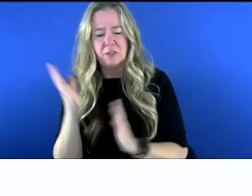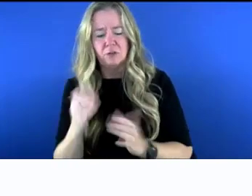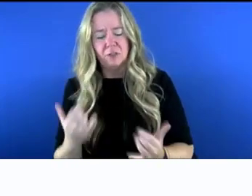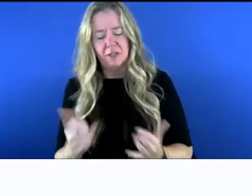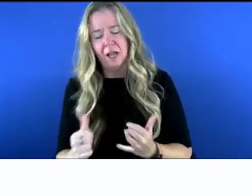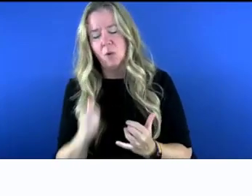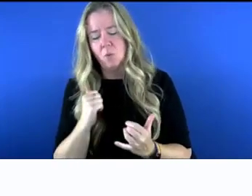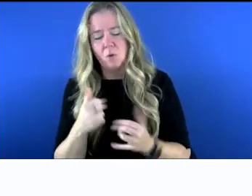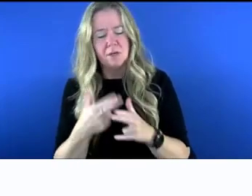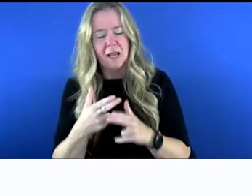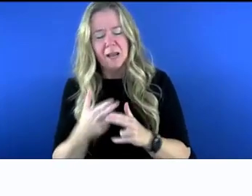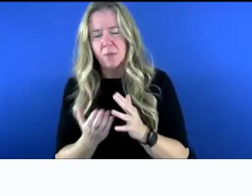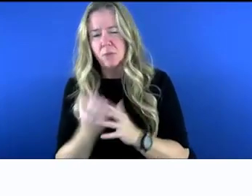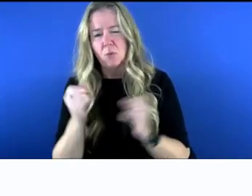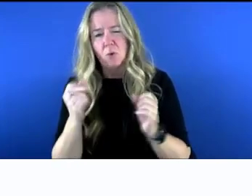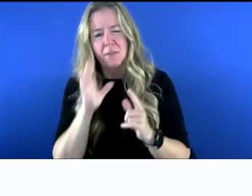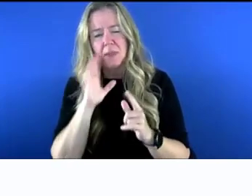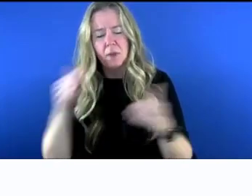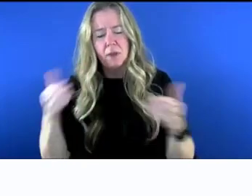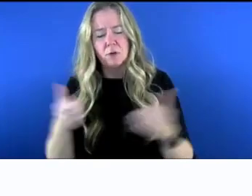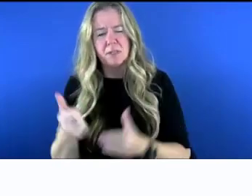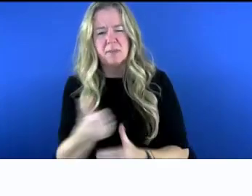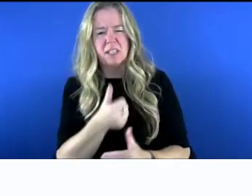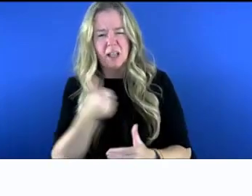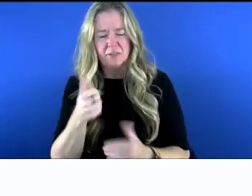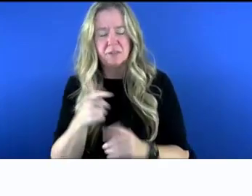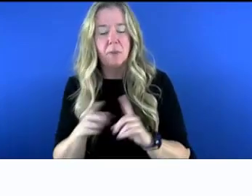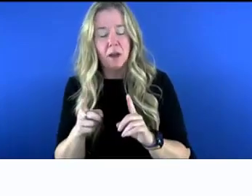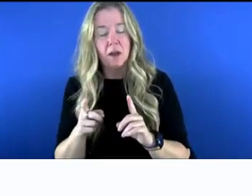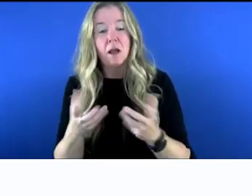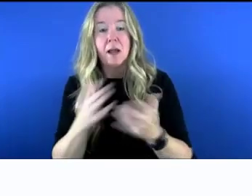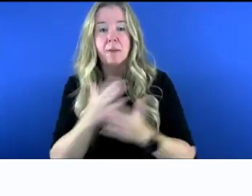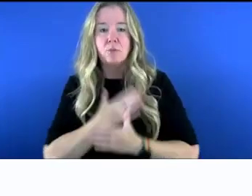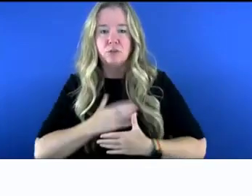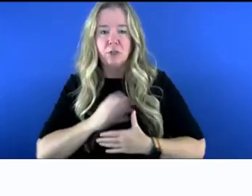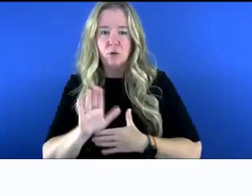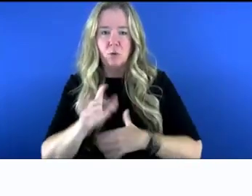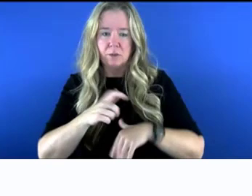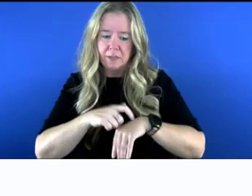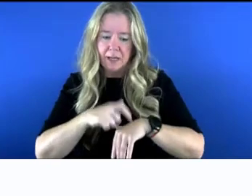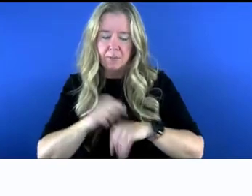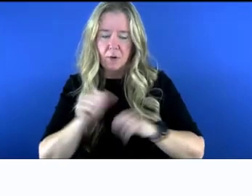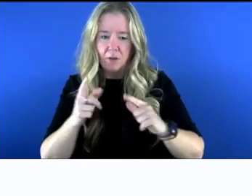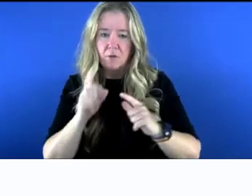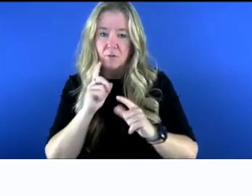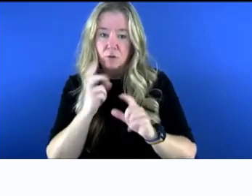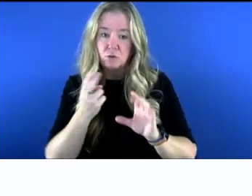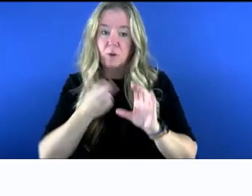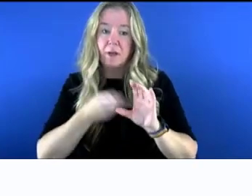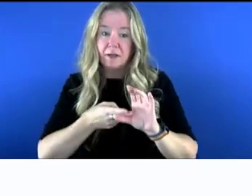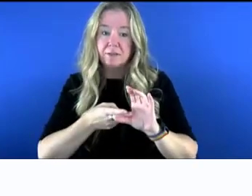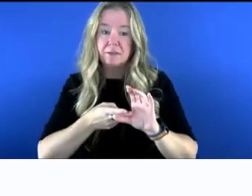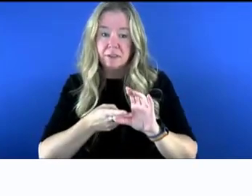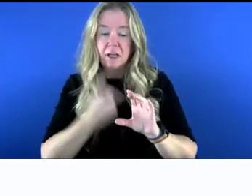and name through everybody as they're going to introduce themselves. But I do appreciate their time and all of you for joining us not for this one alone,